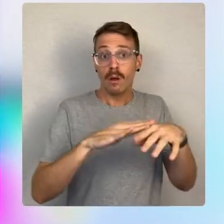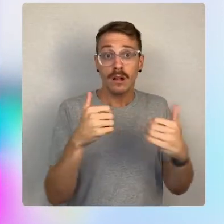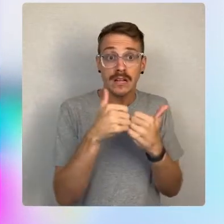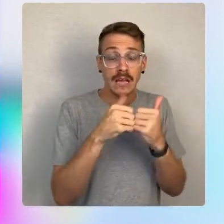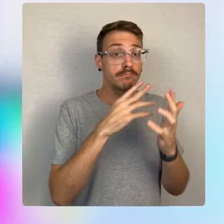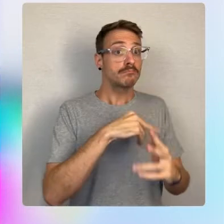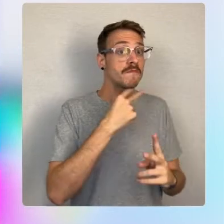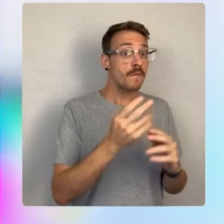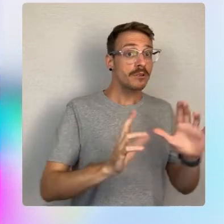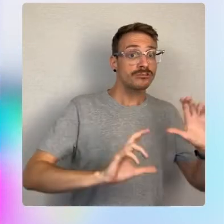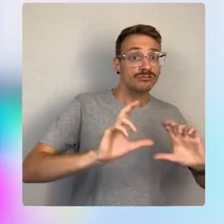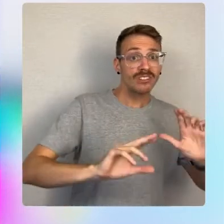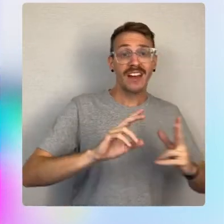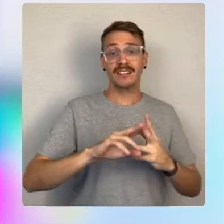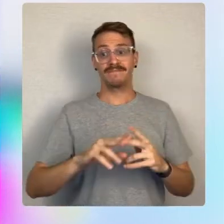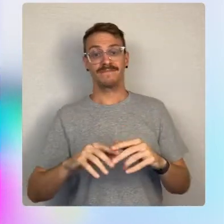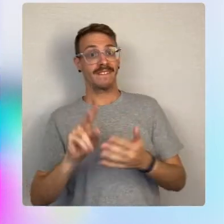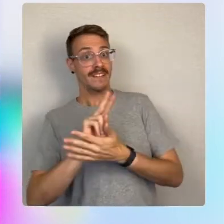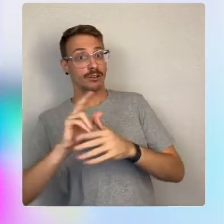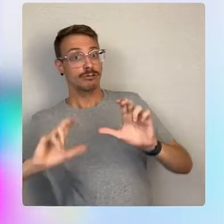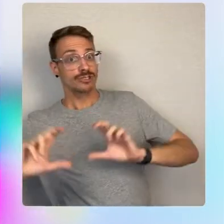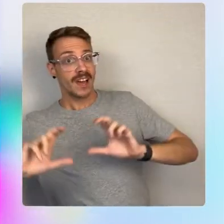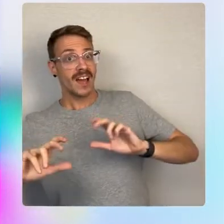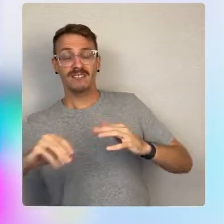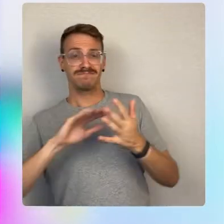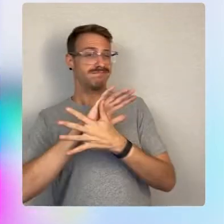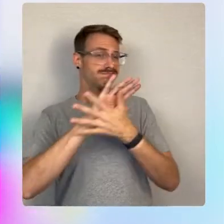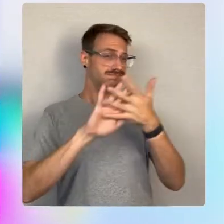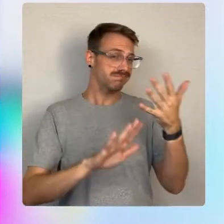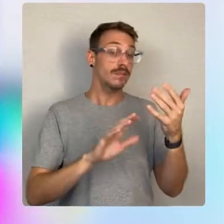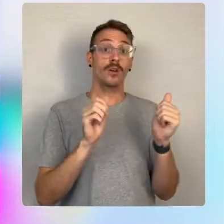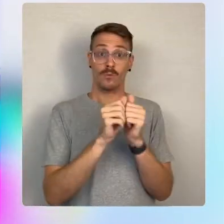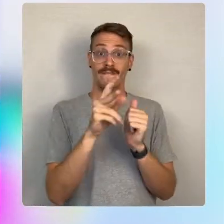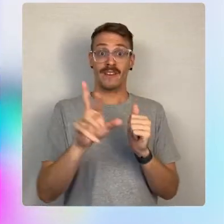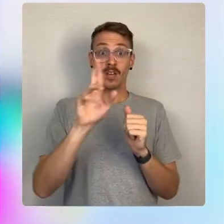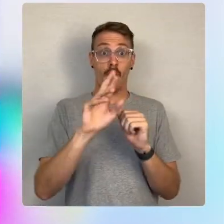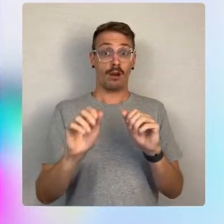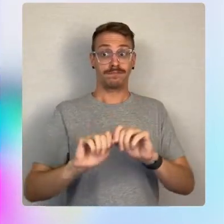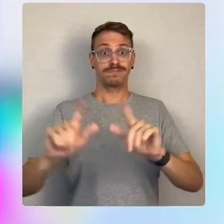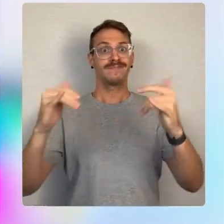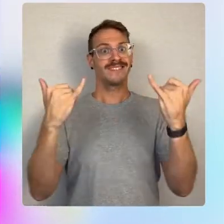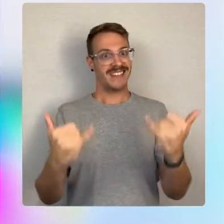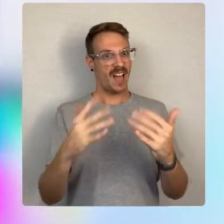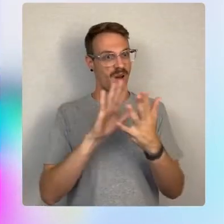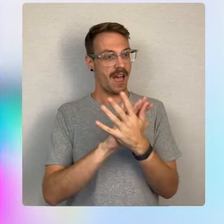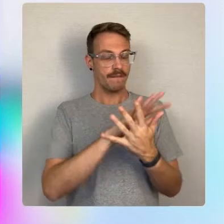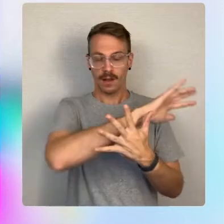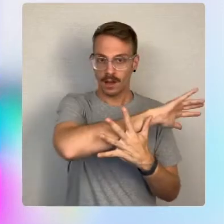video chat, and other character interactions. With the launch of VR, you have now a fidelity of interaction